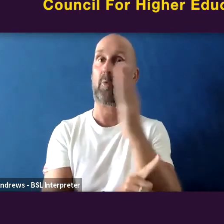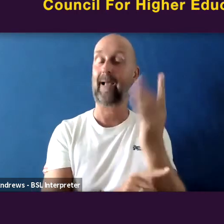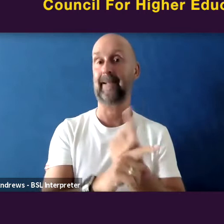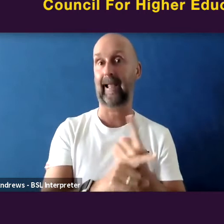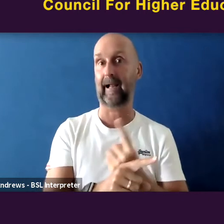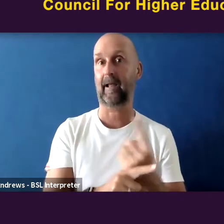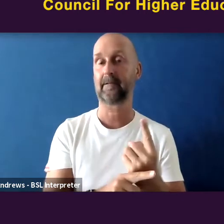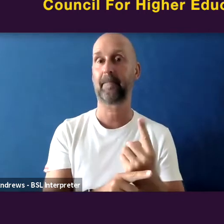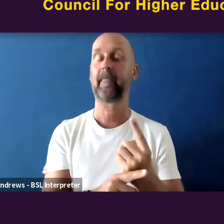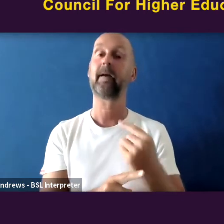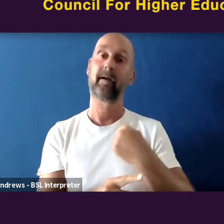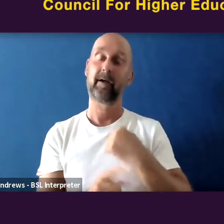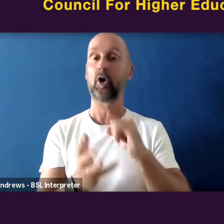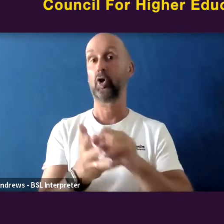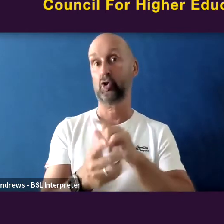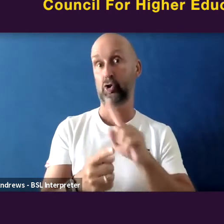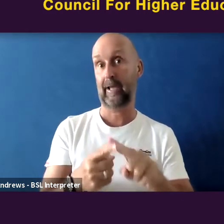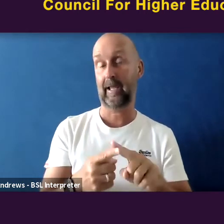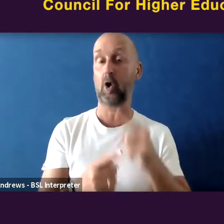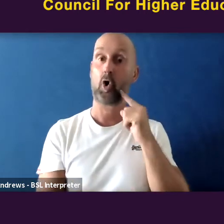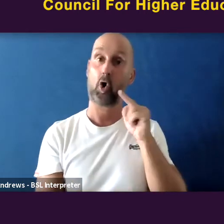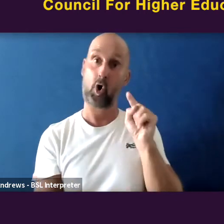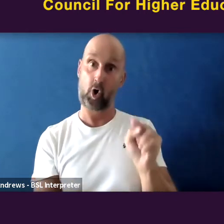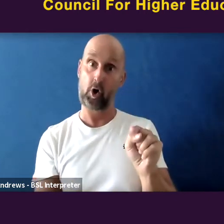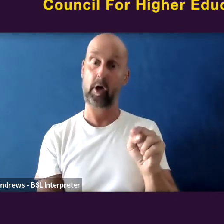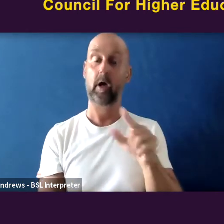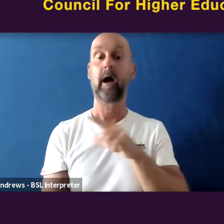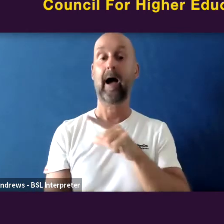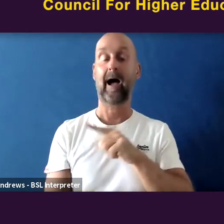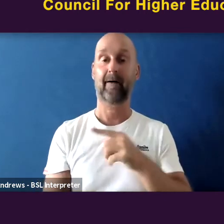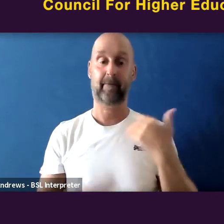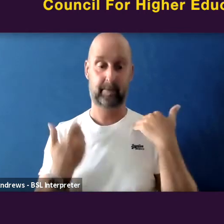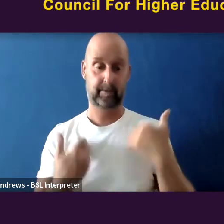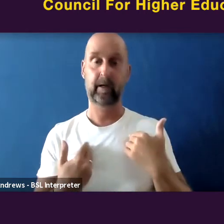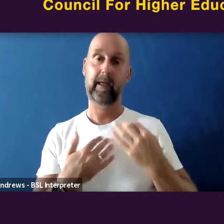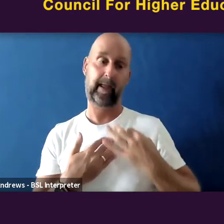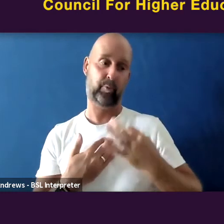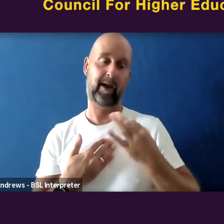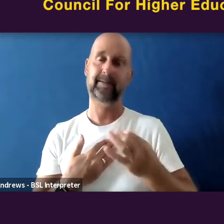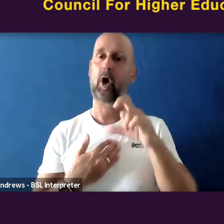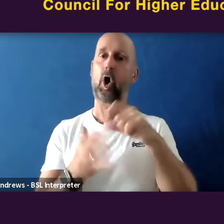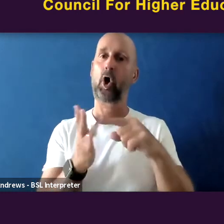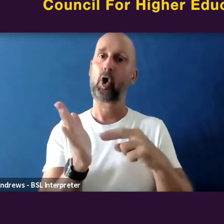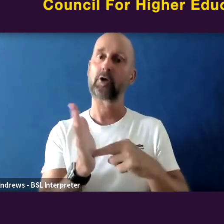pronouns are she/her. I am wearing a white embroidered cotton top today because I am very hot